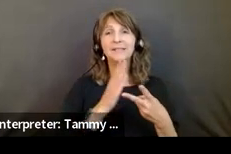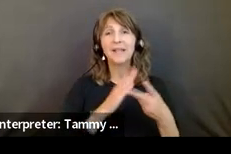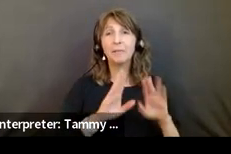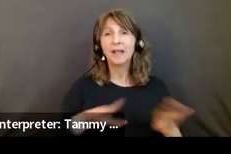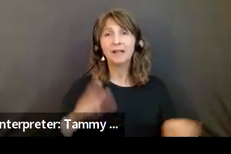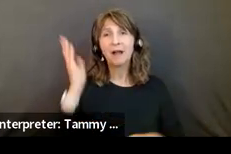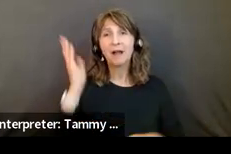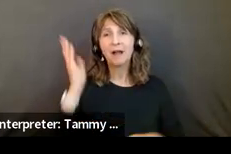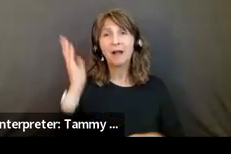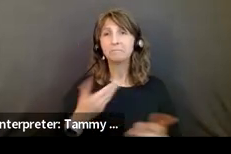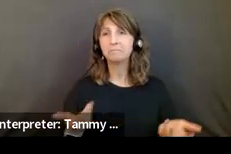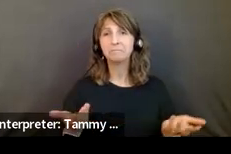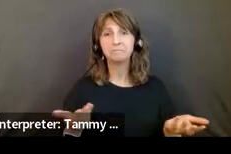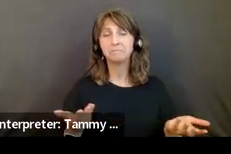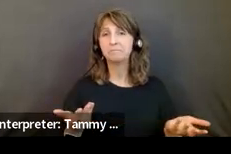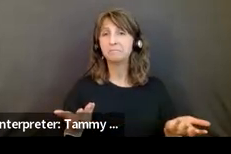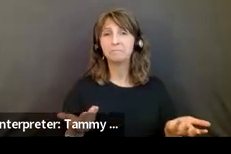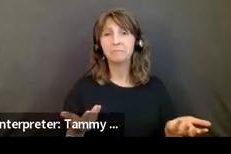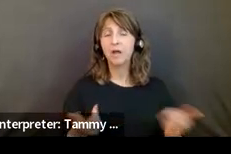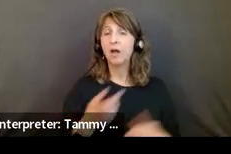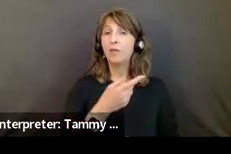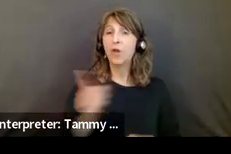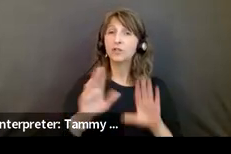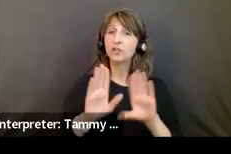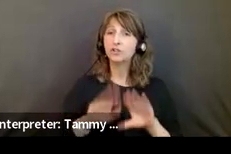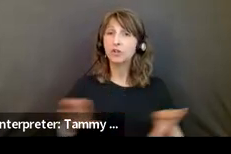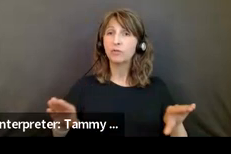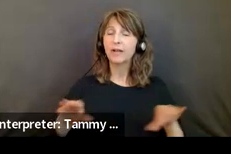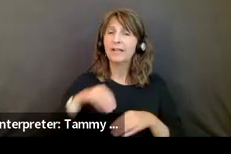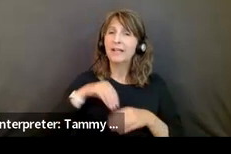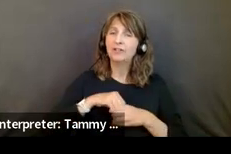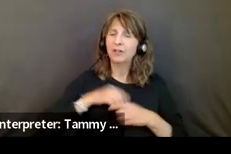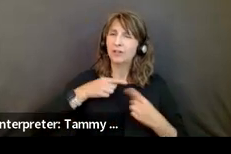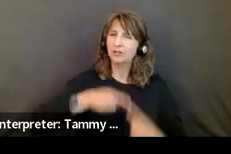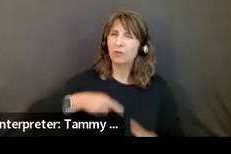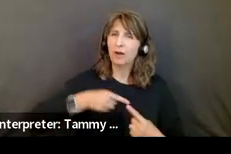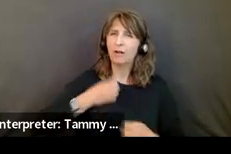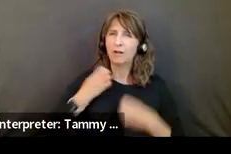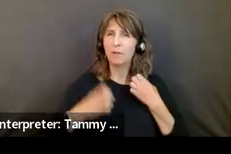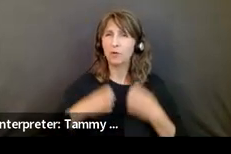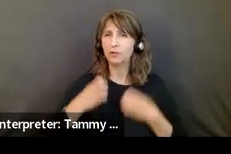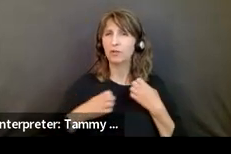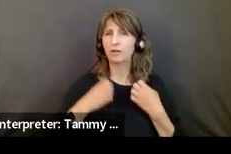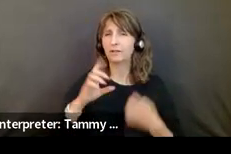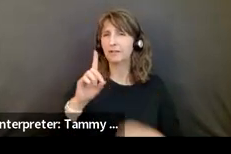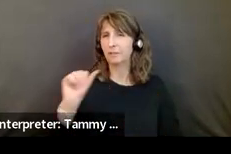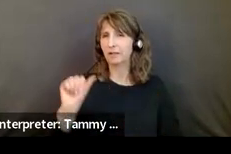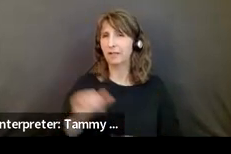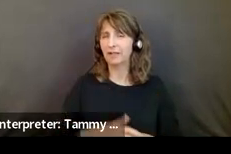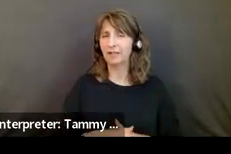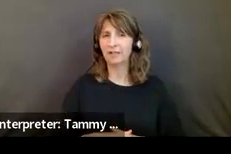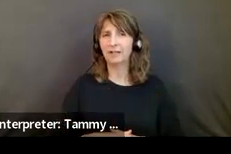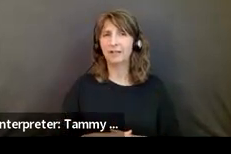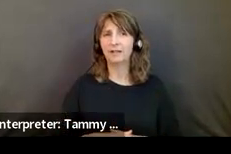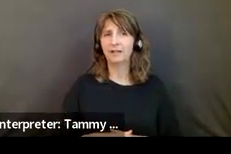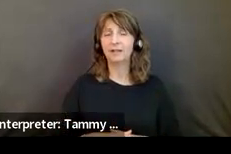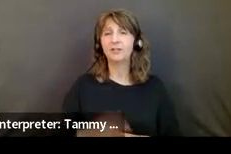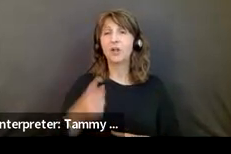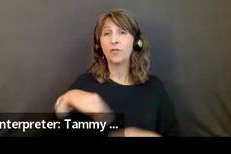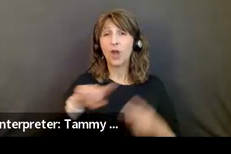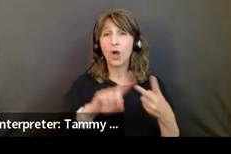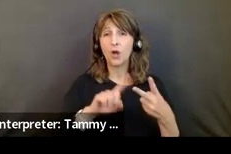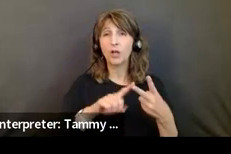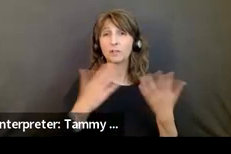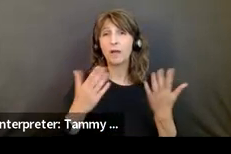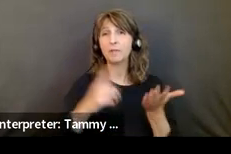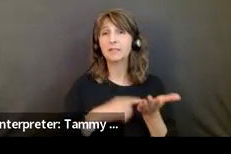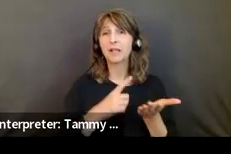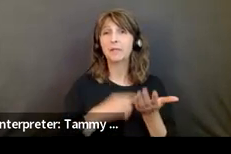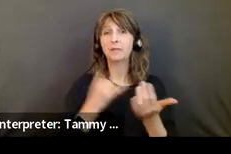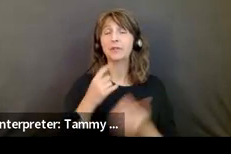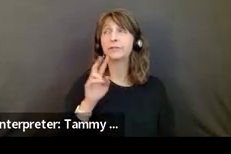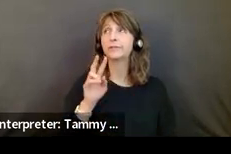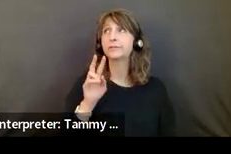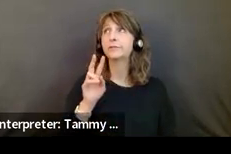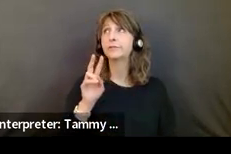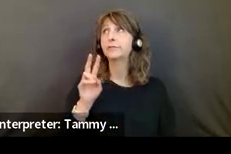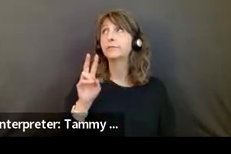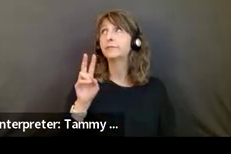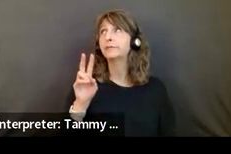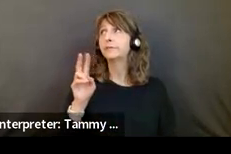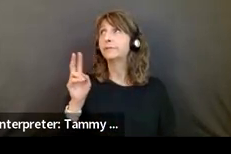So they might be the ones that are staring off into space and I'll get more to that in a minute, but they might be the ones that kind of fall under the radar.